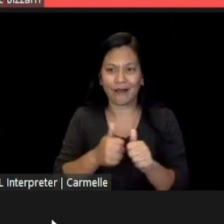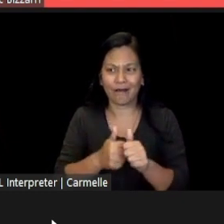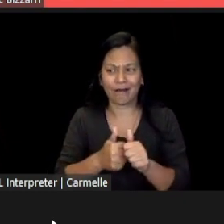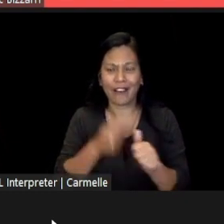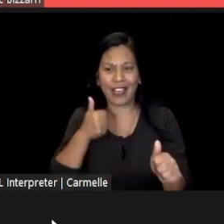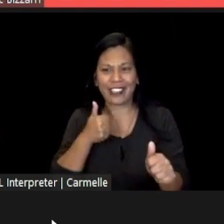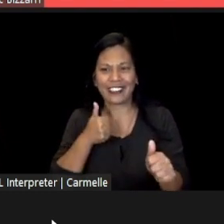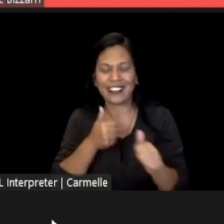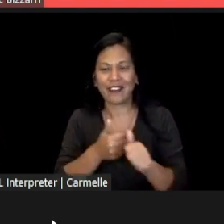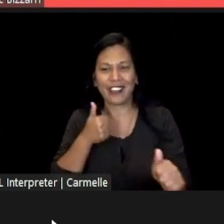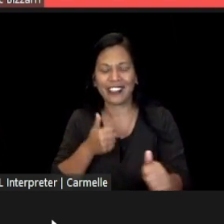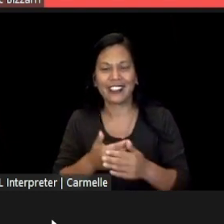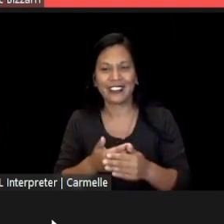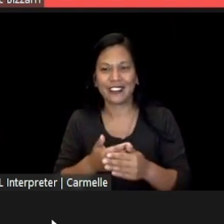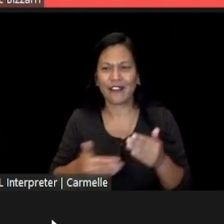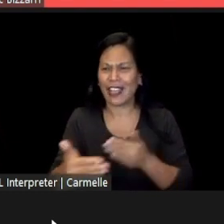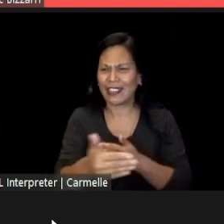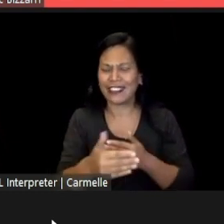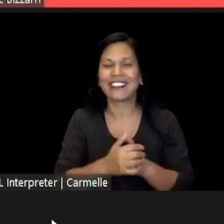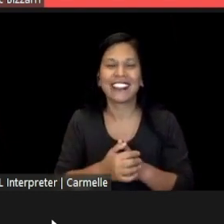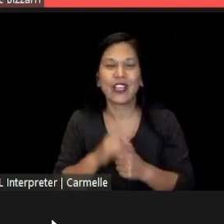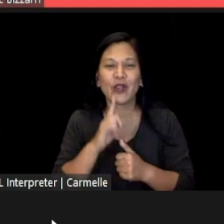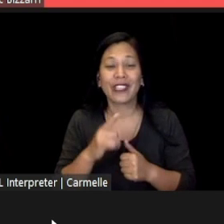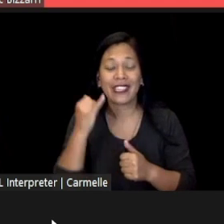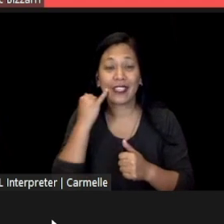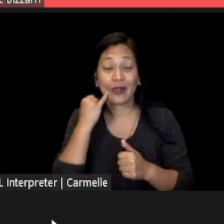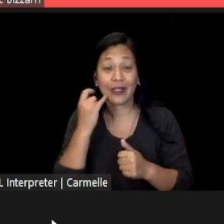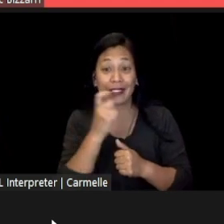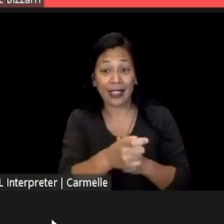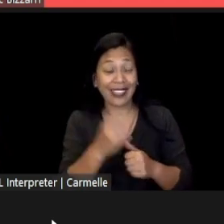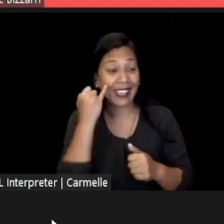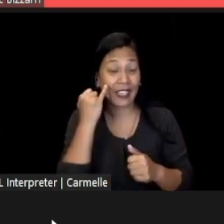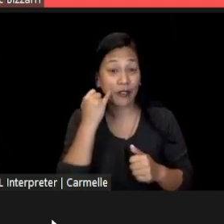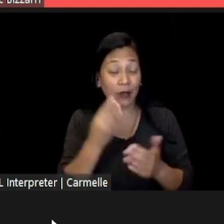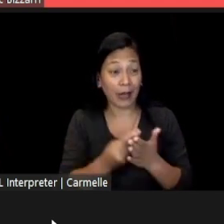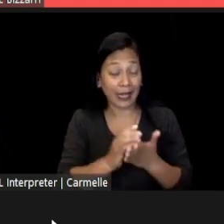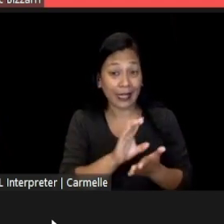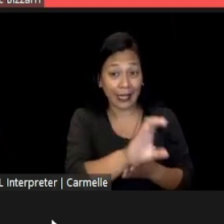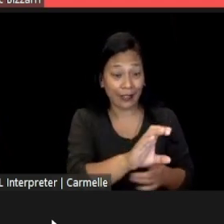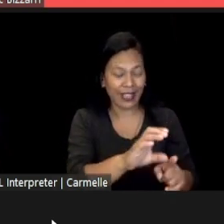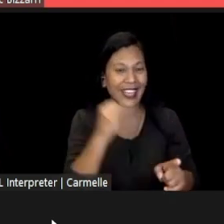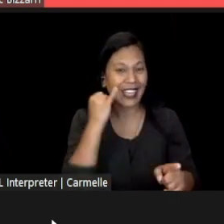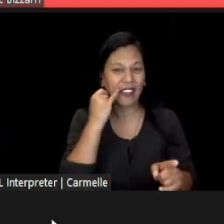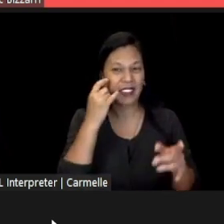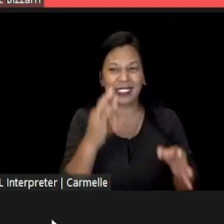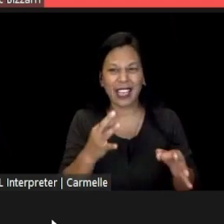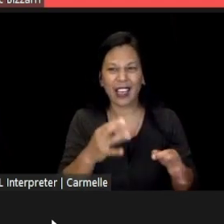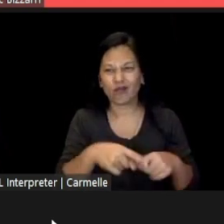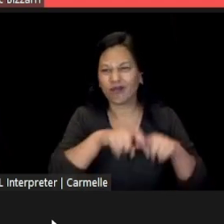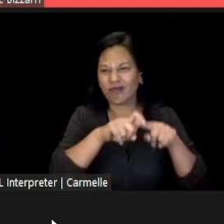So we will give you something where no strings attached. If it doesn't move into production or doesn't, the property doesn't move to another producer.